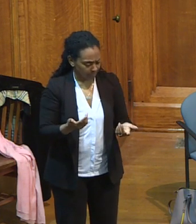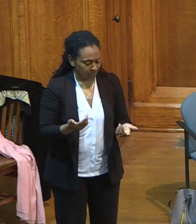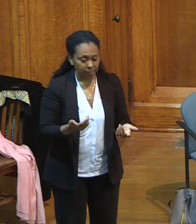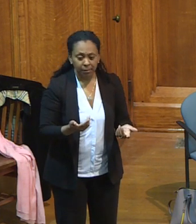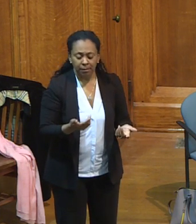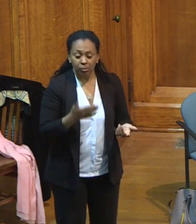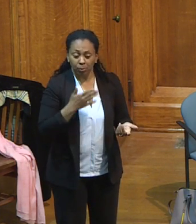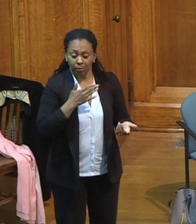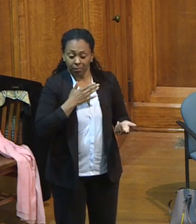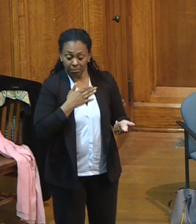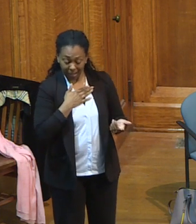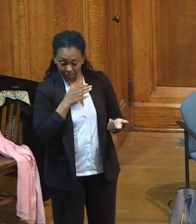My question is...